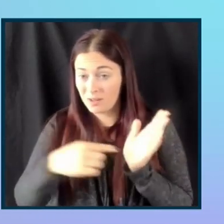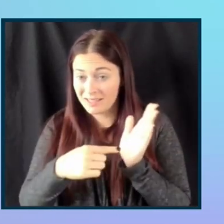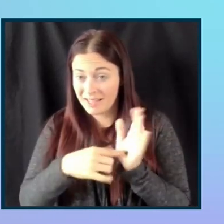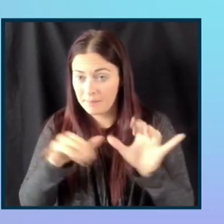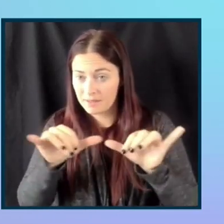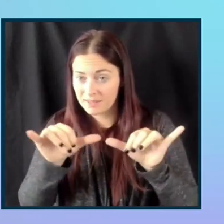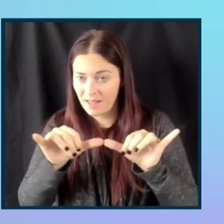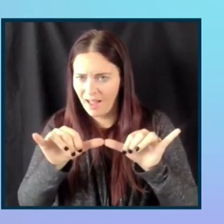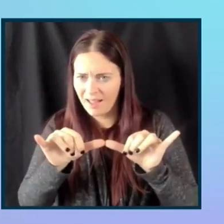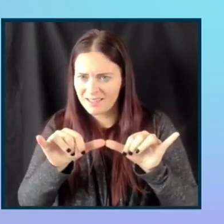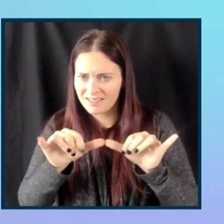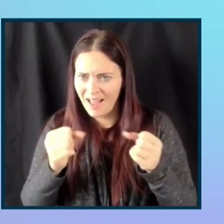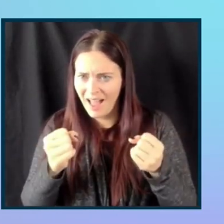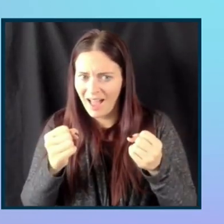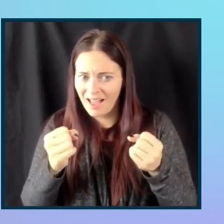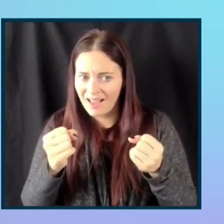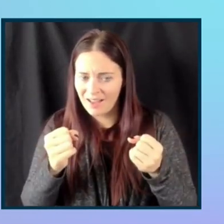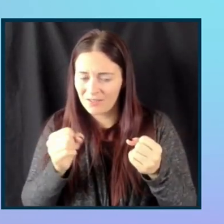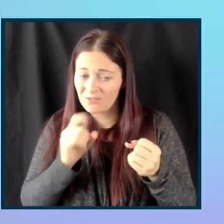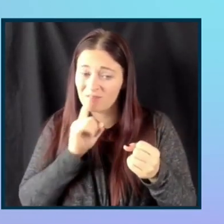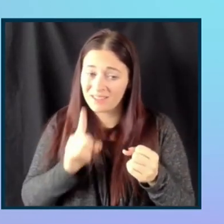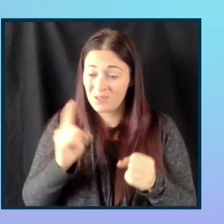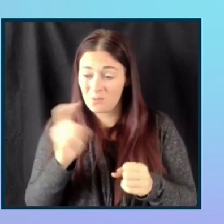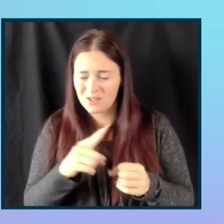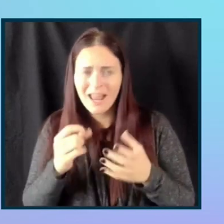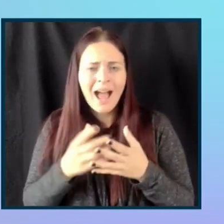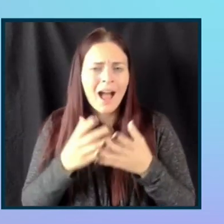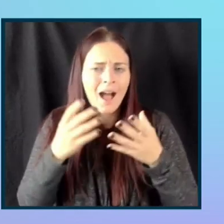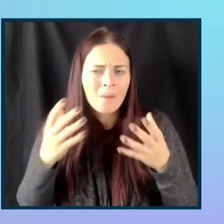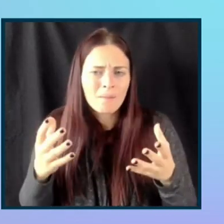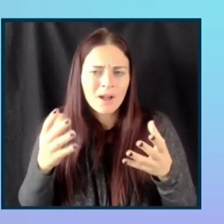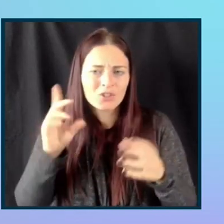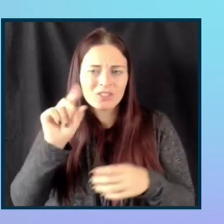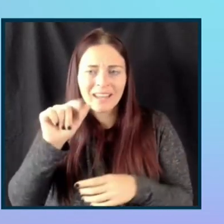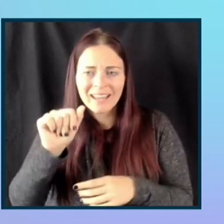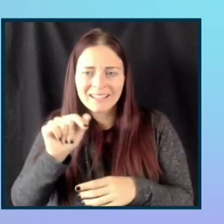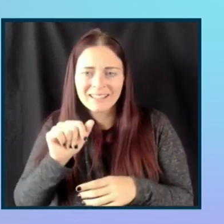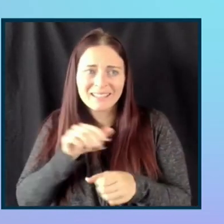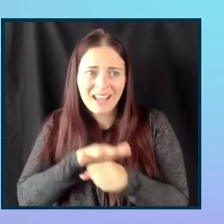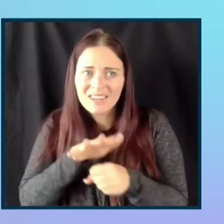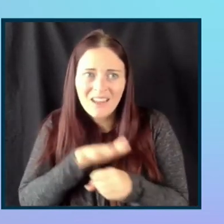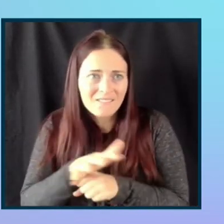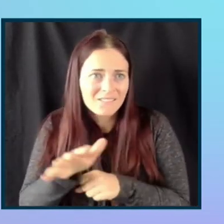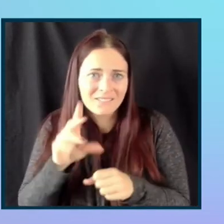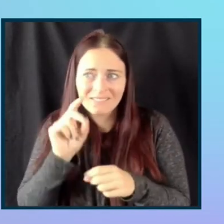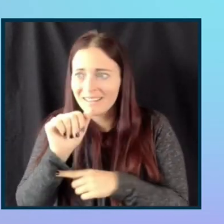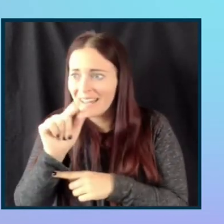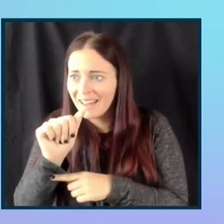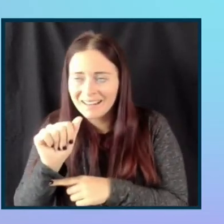How much is enough? In an ideal world, I'll never have enough. The more you can have, the better.